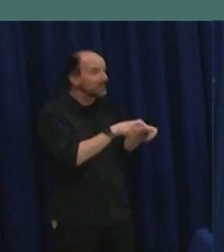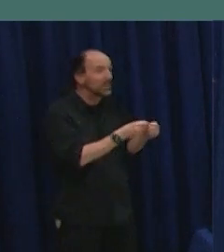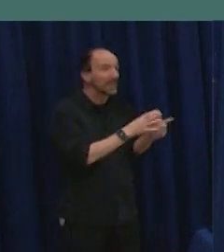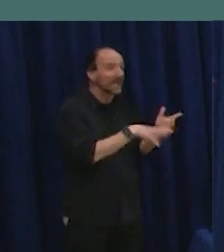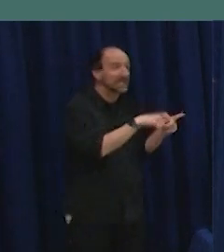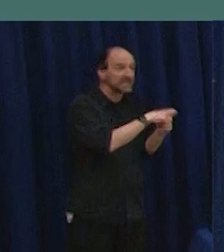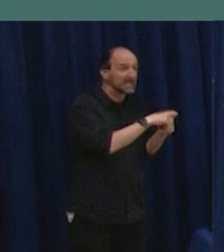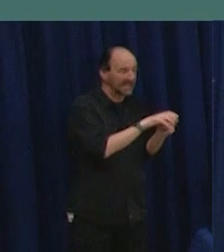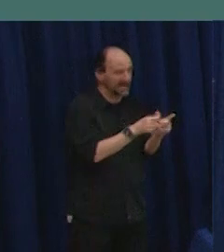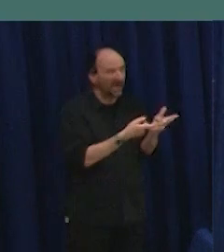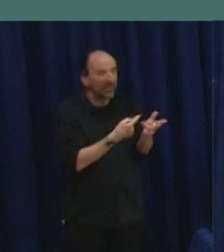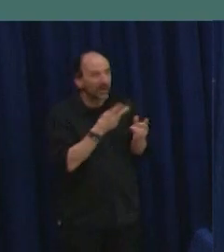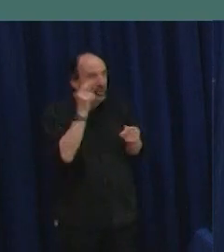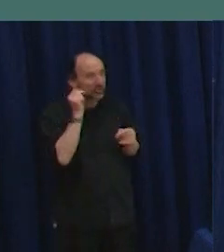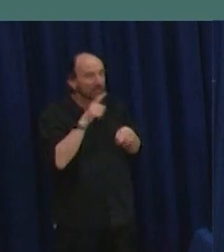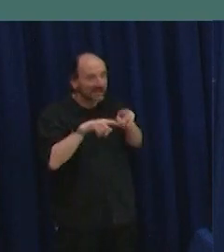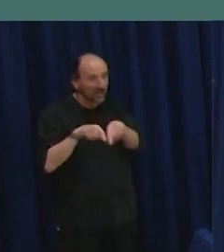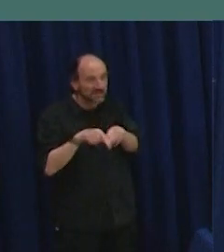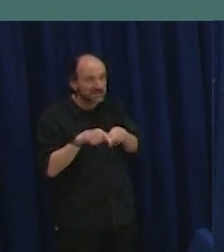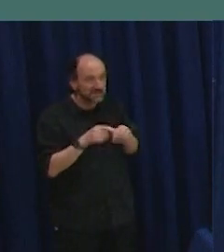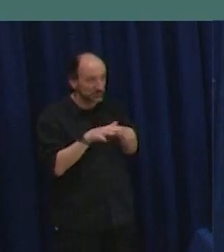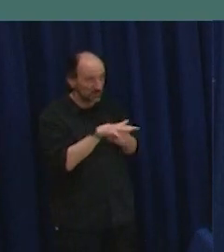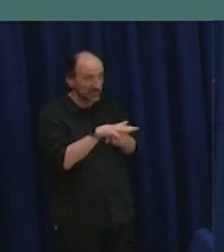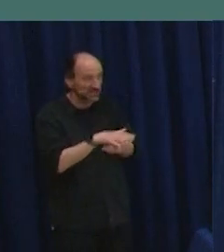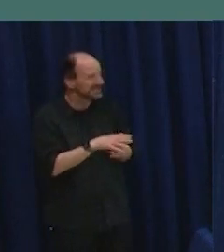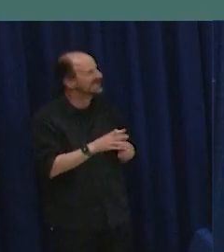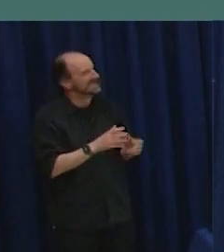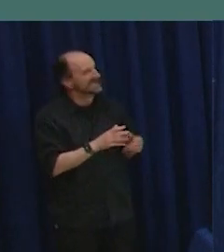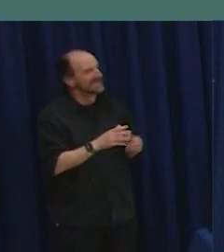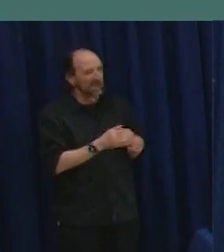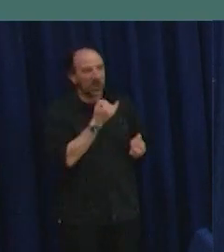Medical School exams here and probably in other places, we are not giving people an advantage,